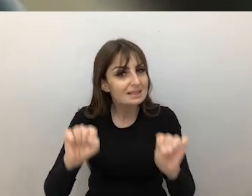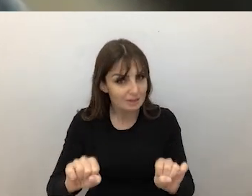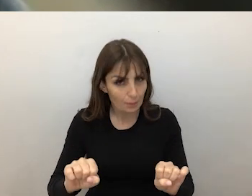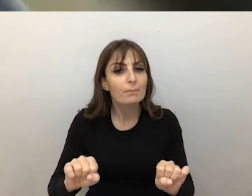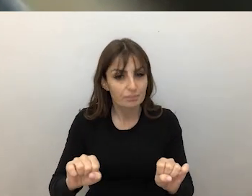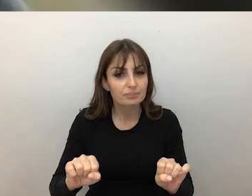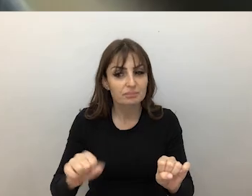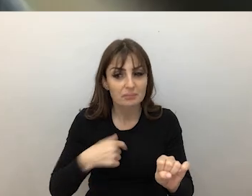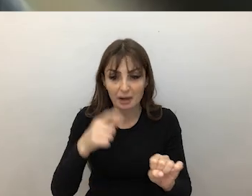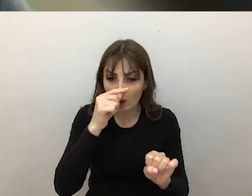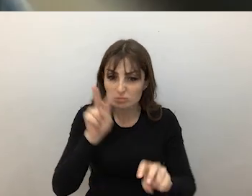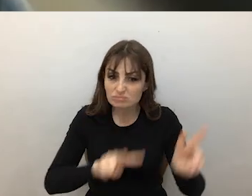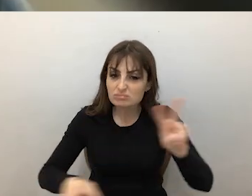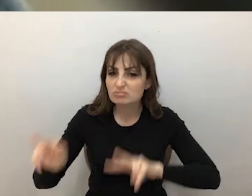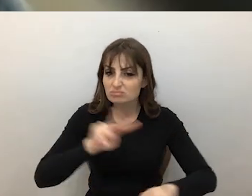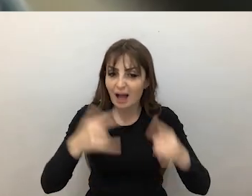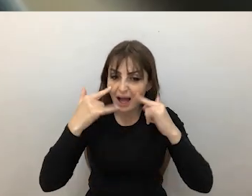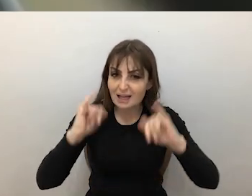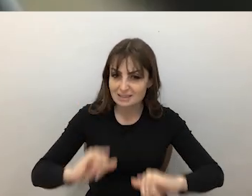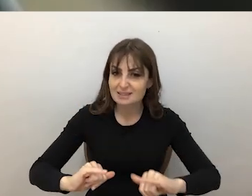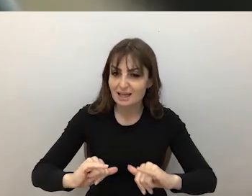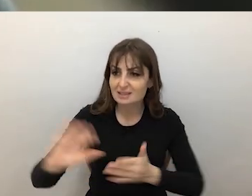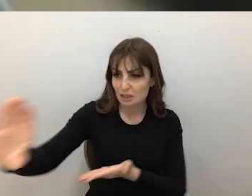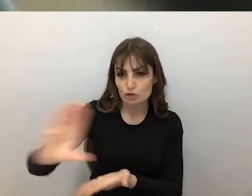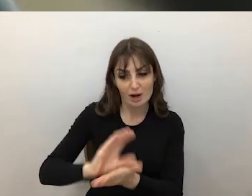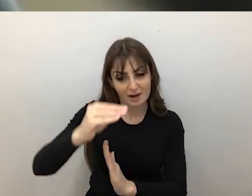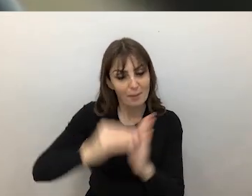and I was able to assess the grant applications quite easily.